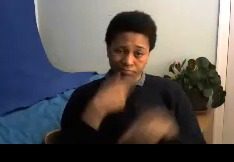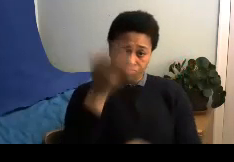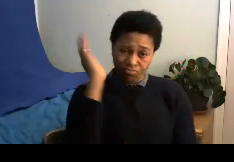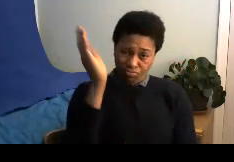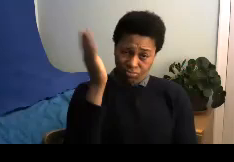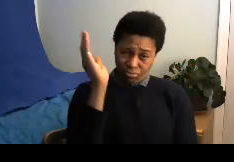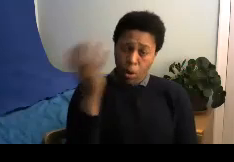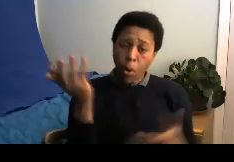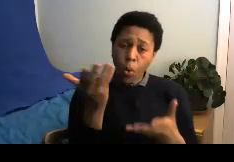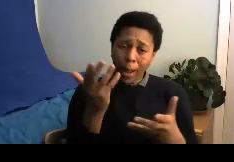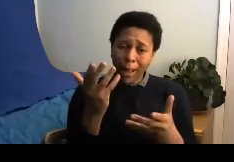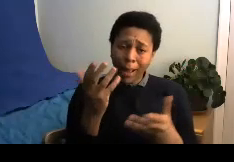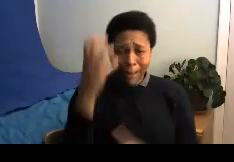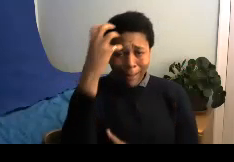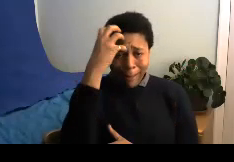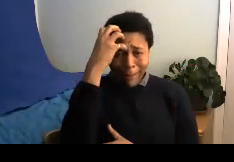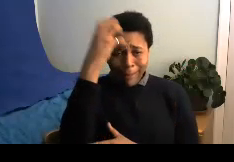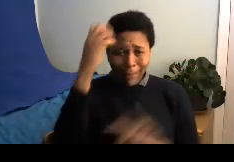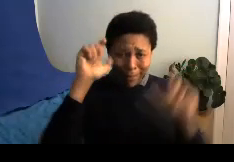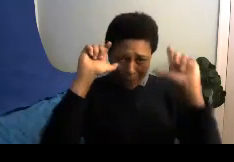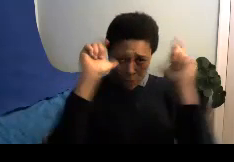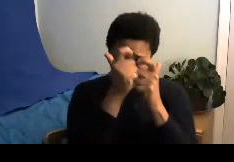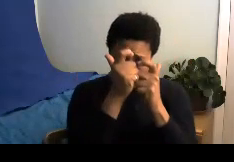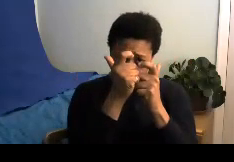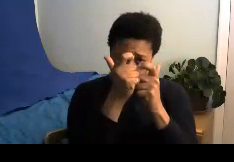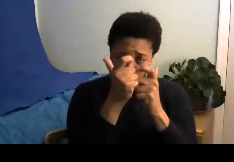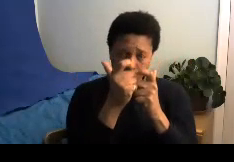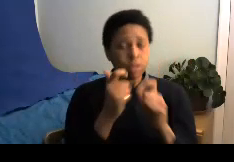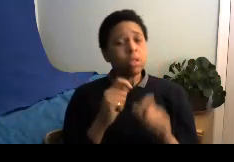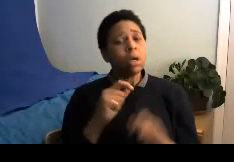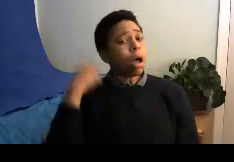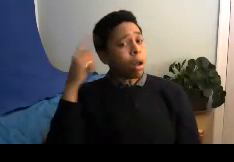Welcome to Queer@King's at King's College London.